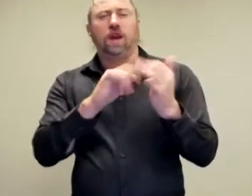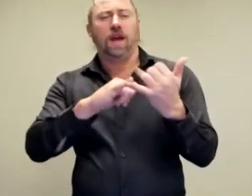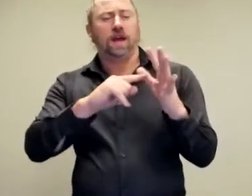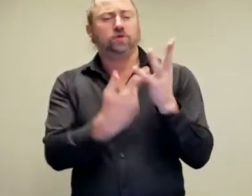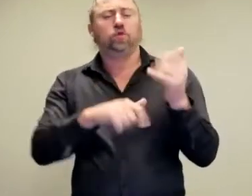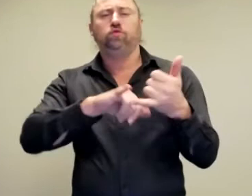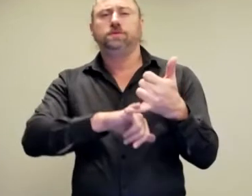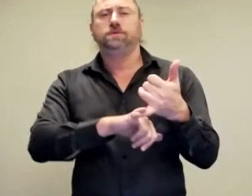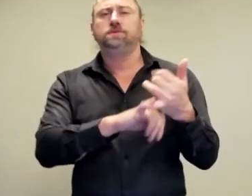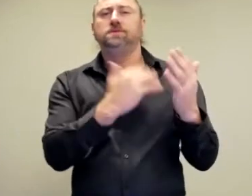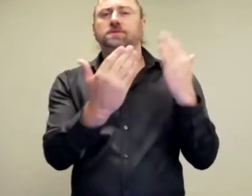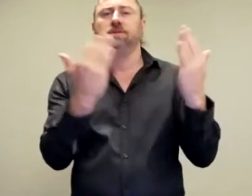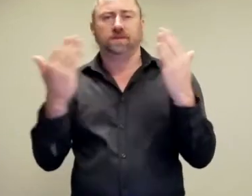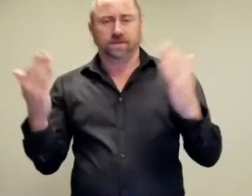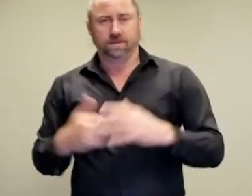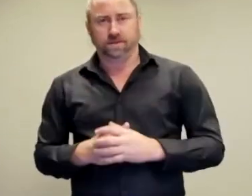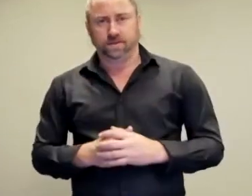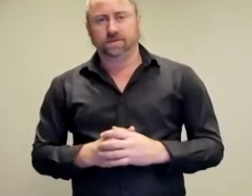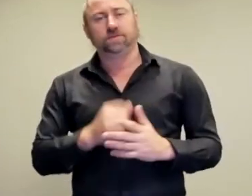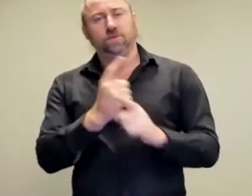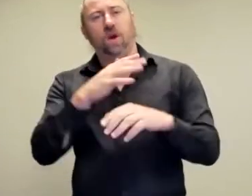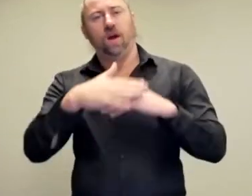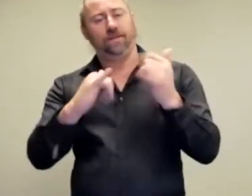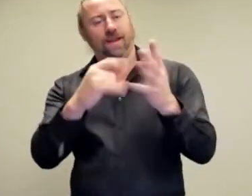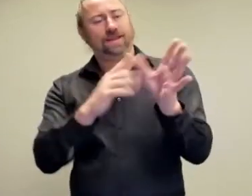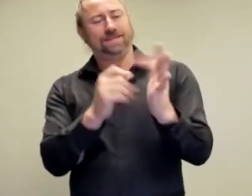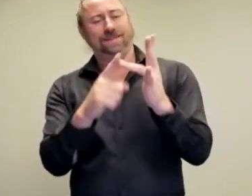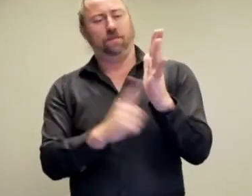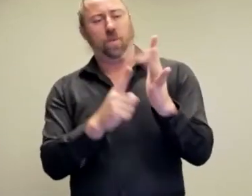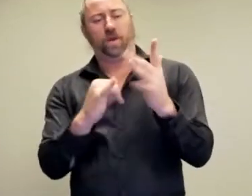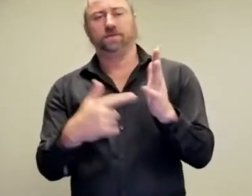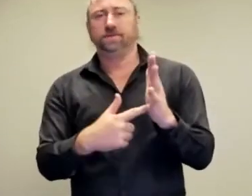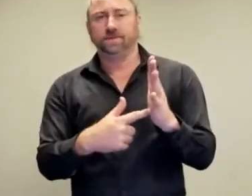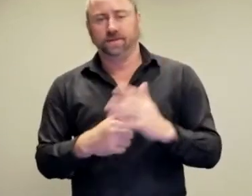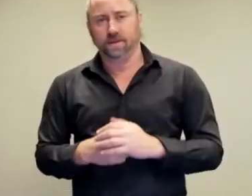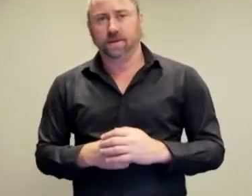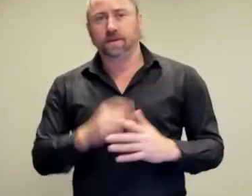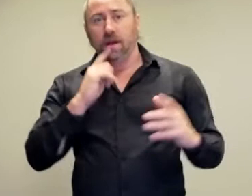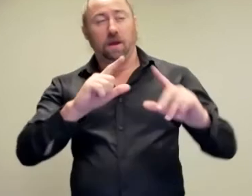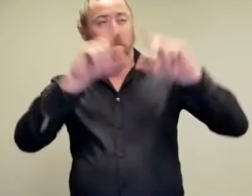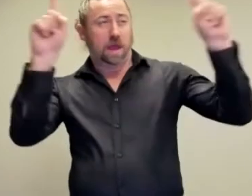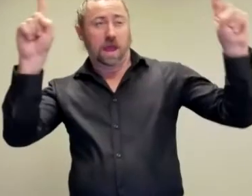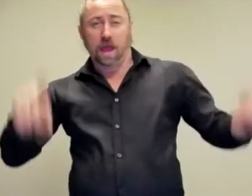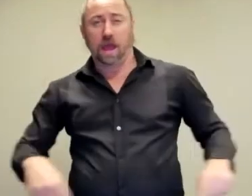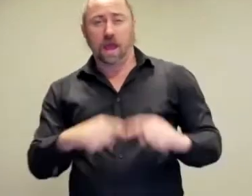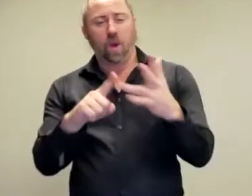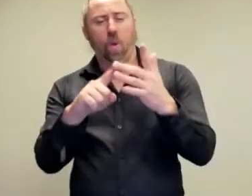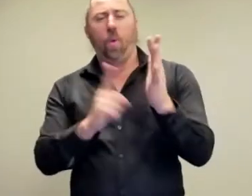Both works quote the language of the symbolists These early large-scale oil paintings interweave